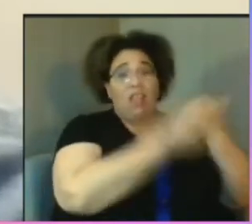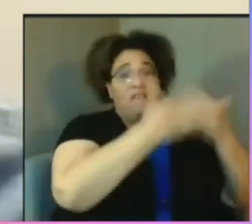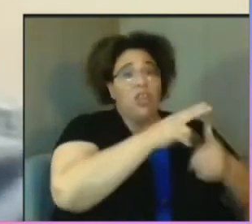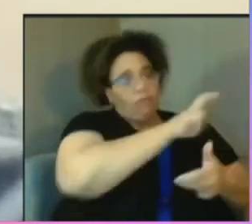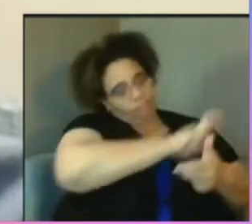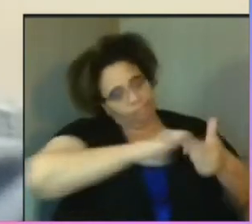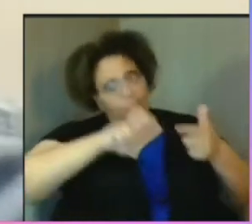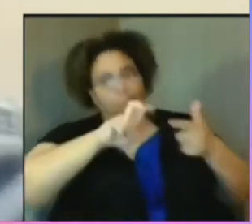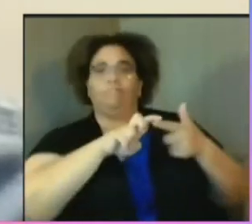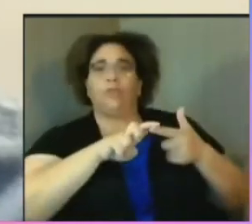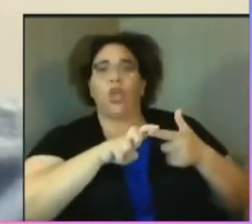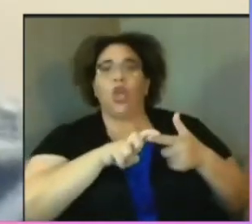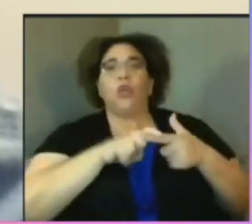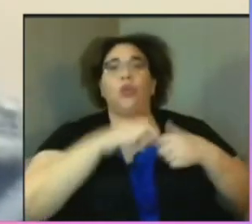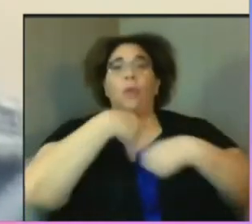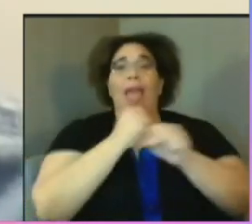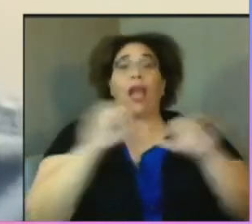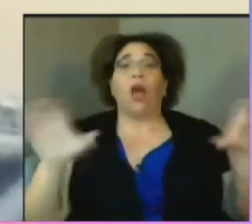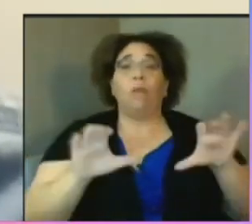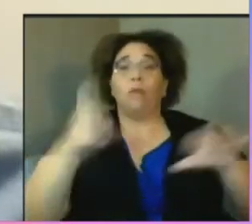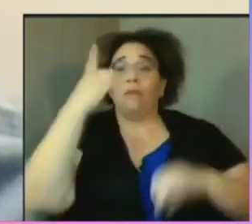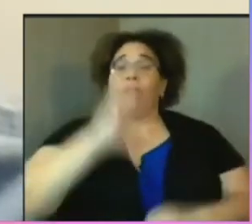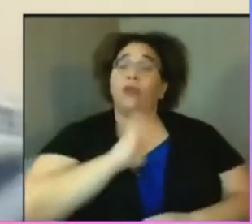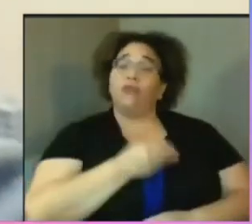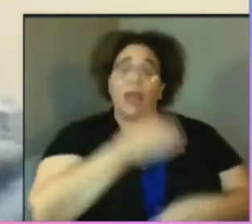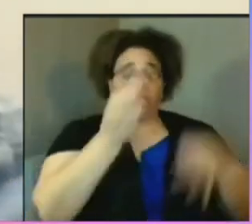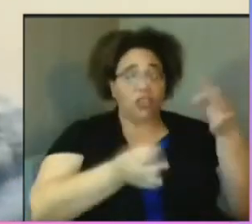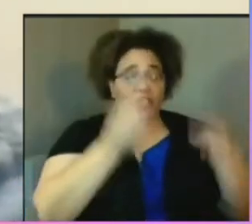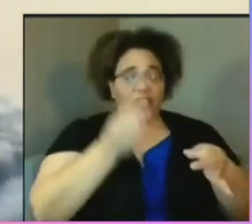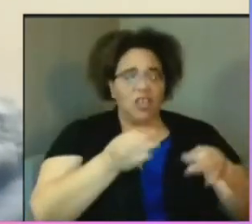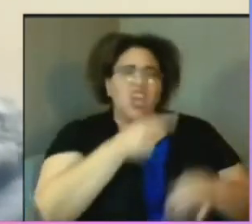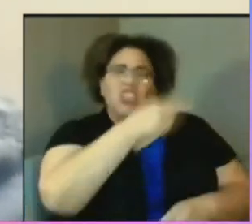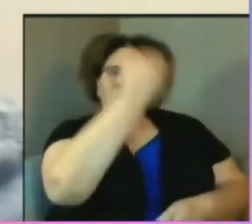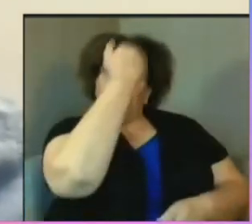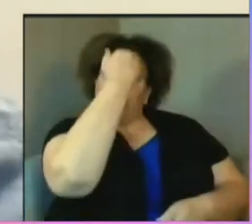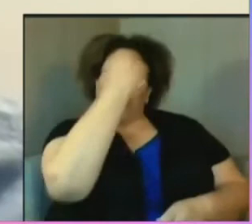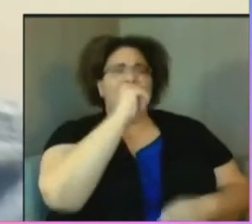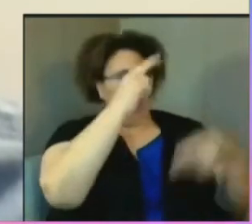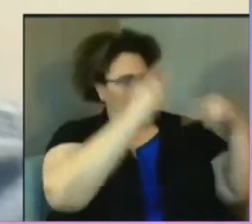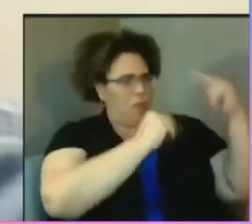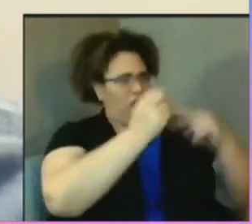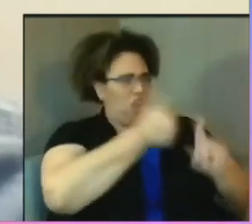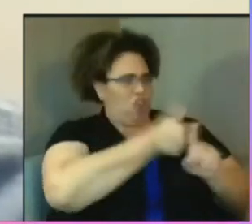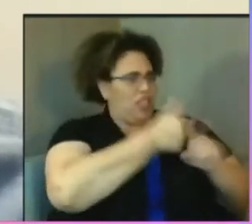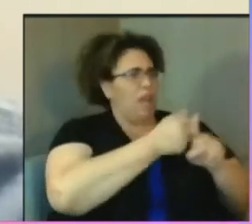not to build it, she knew she wasn't building it, she was joining it and sort of expanding it in her own way